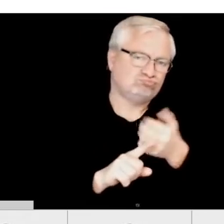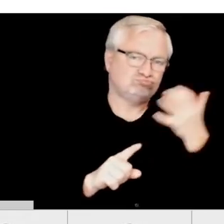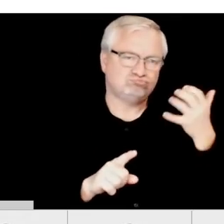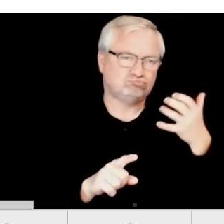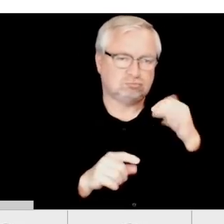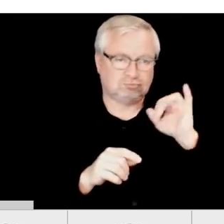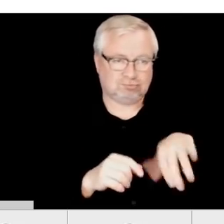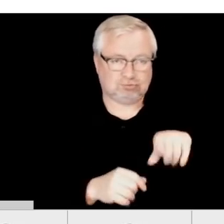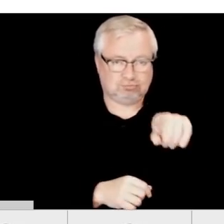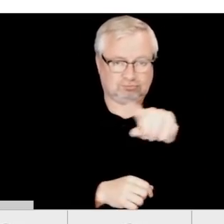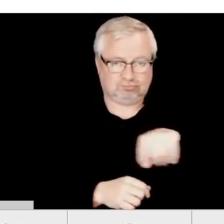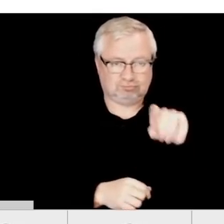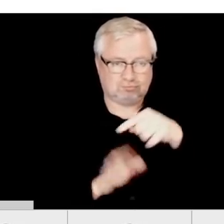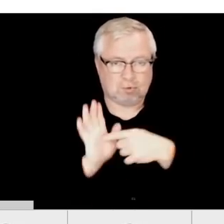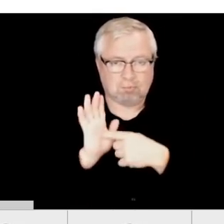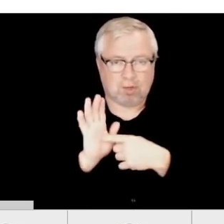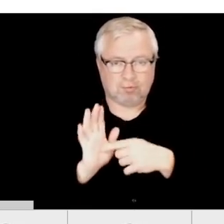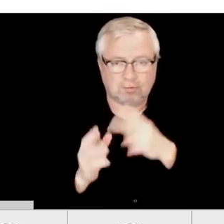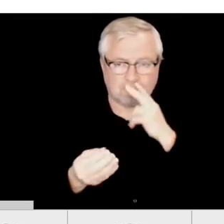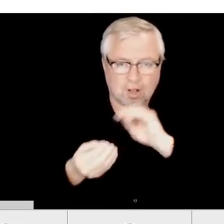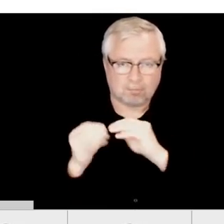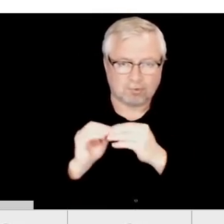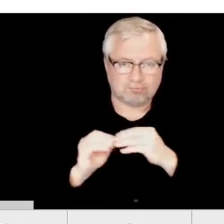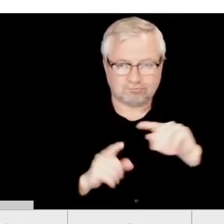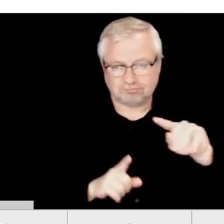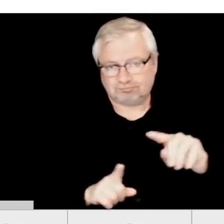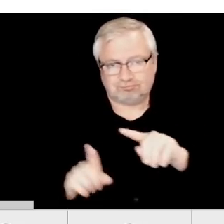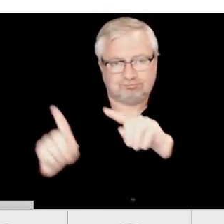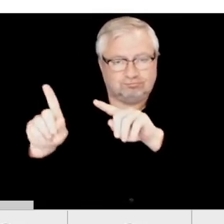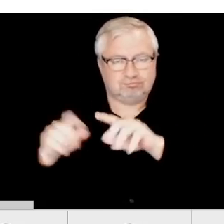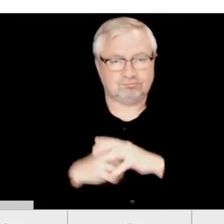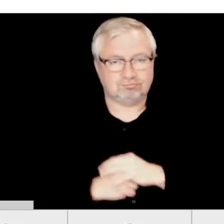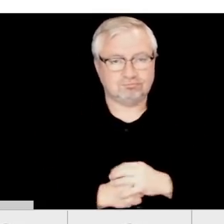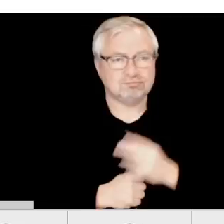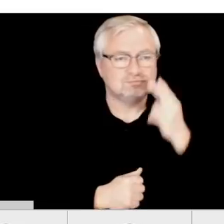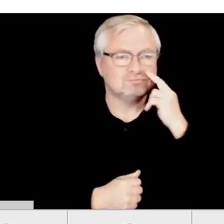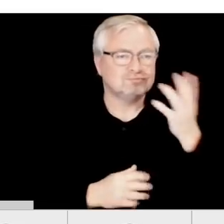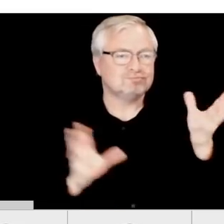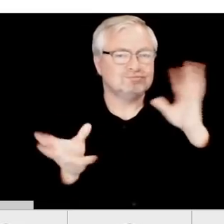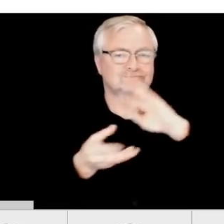I'm showing you here on cumulative hospitalizations particularly to an